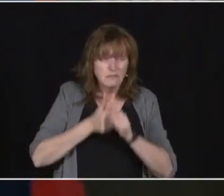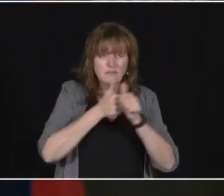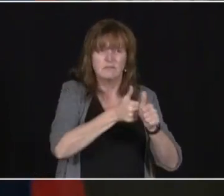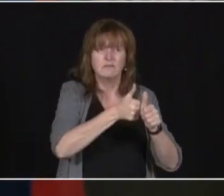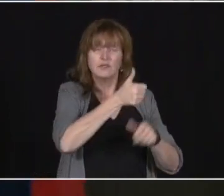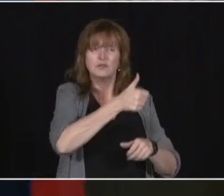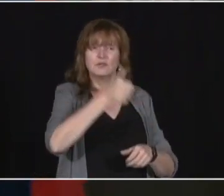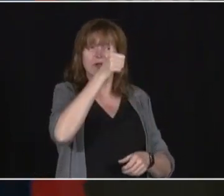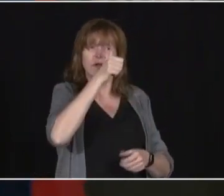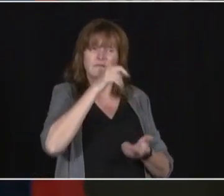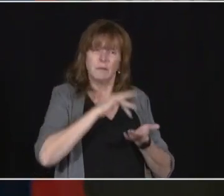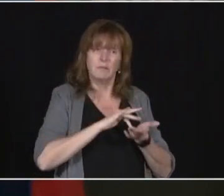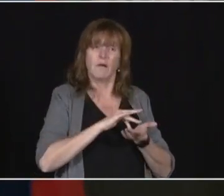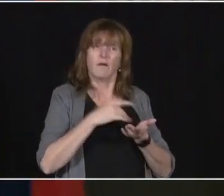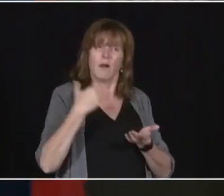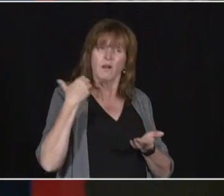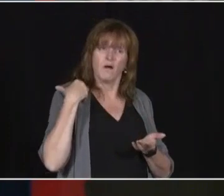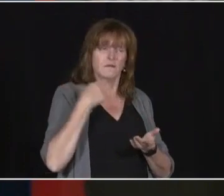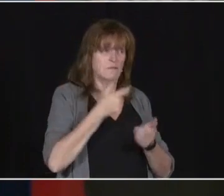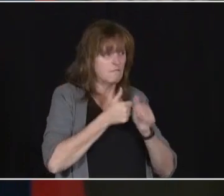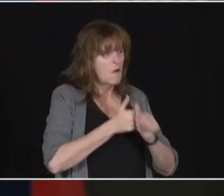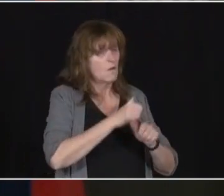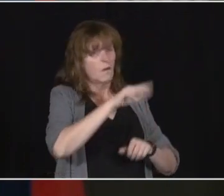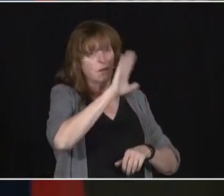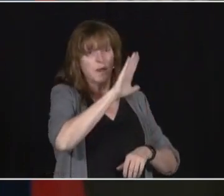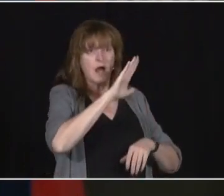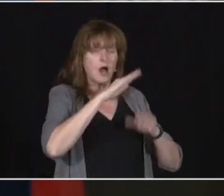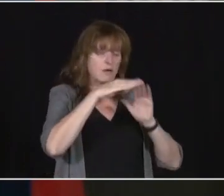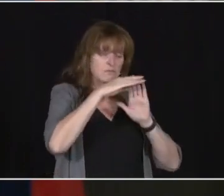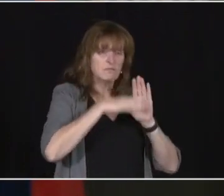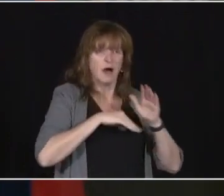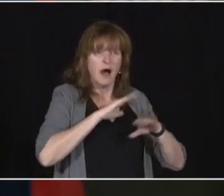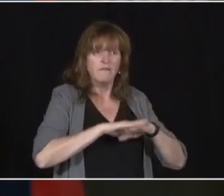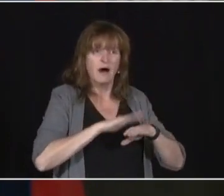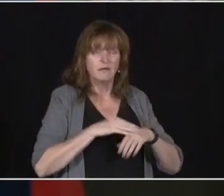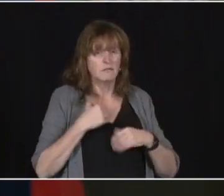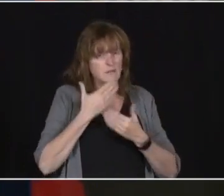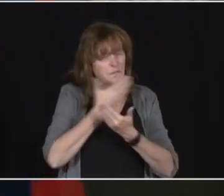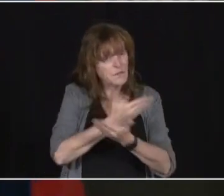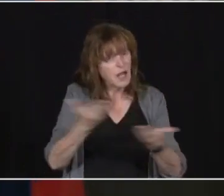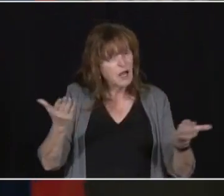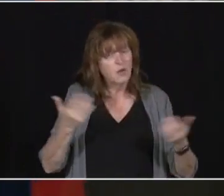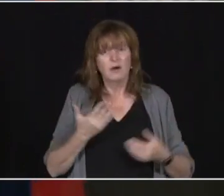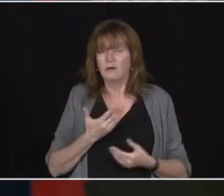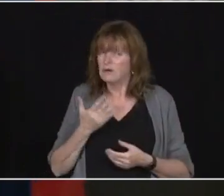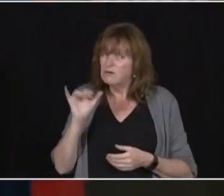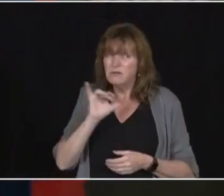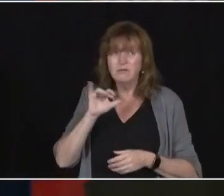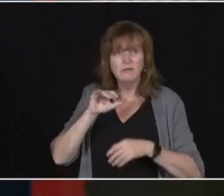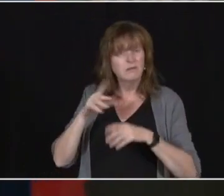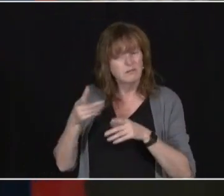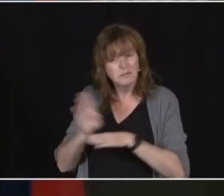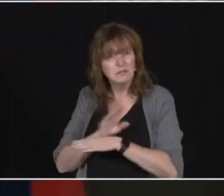I'm so grateful for everyone listening and businesses stepping up to the plate. It has been a real team effort.